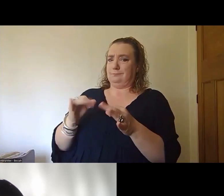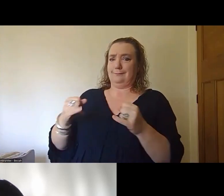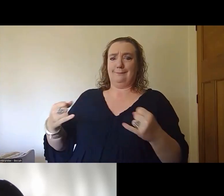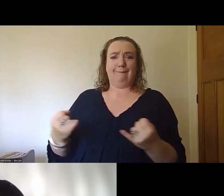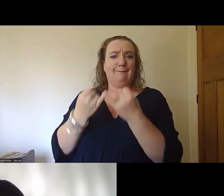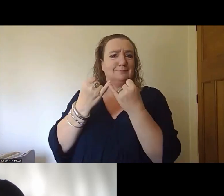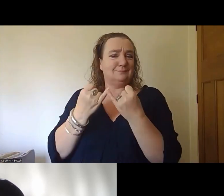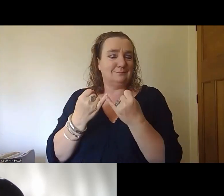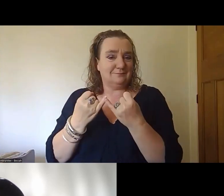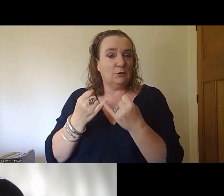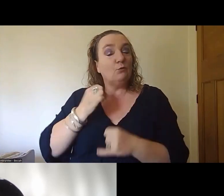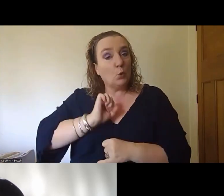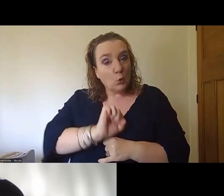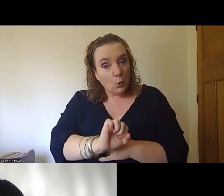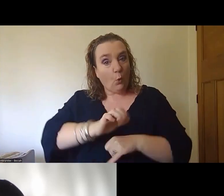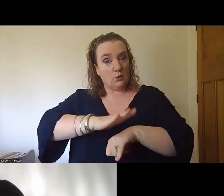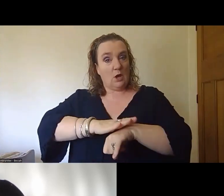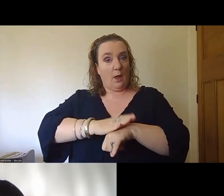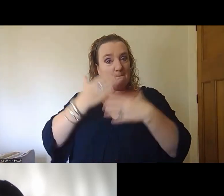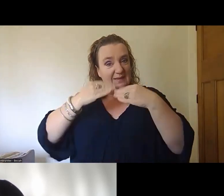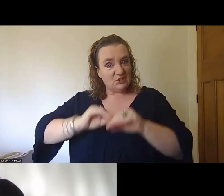when you went through your education as a disabled student?